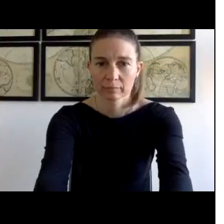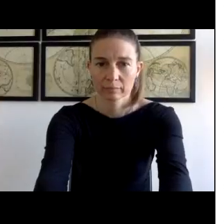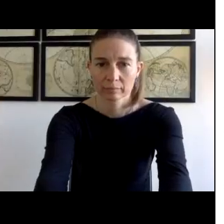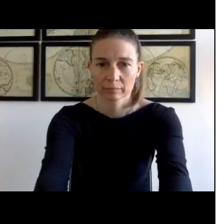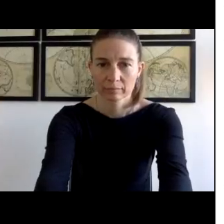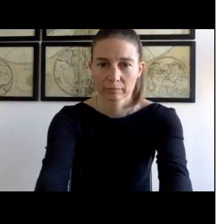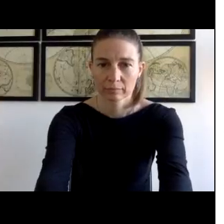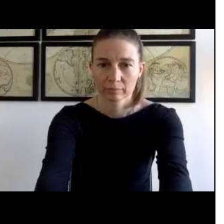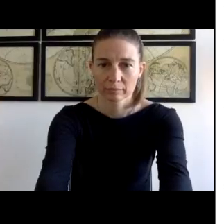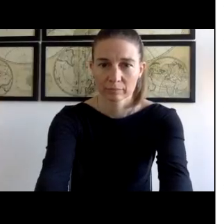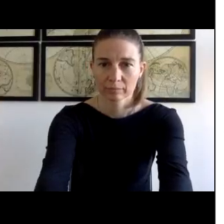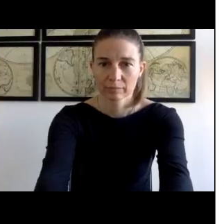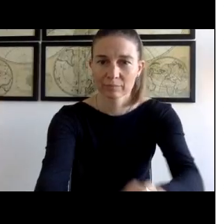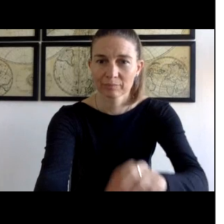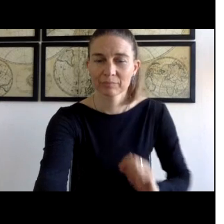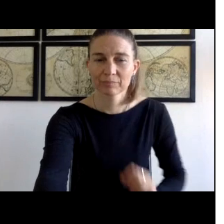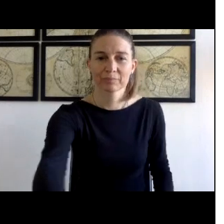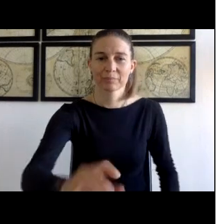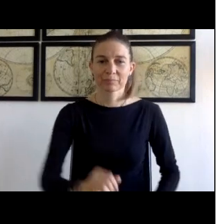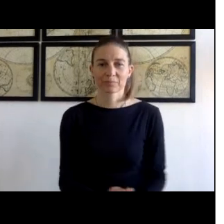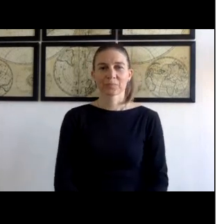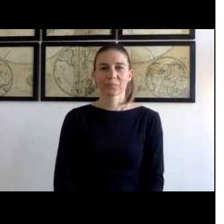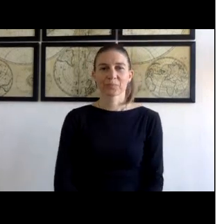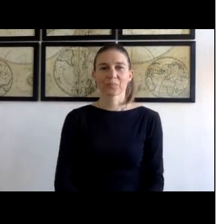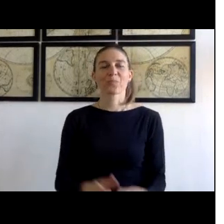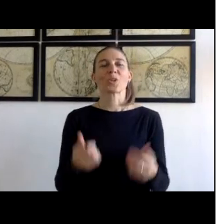Good afternoon, everyone. This is Marie speaking here.